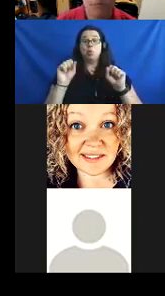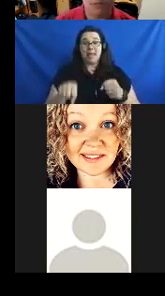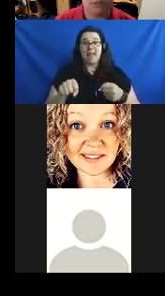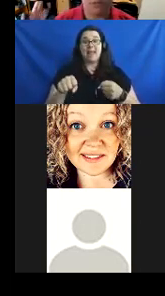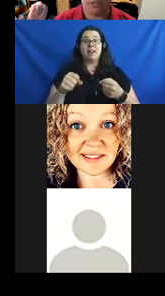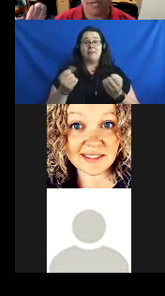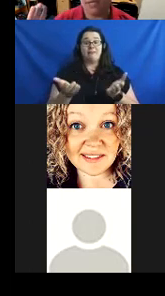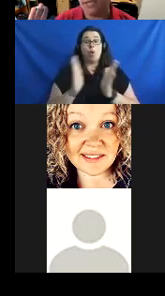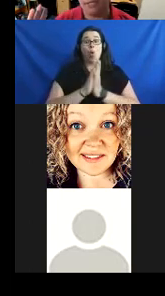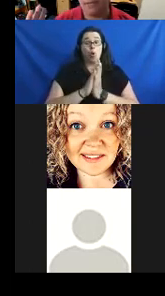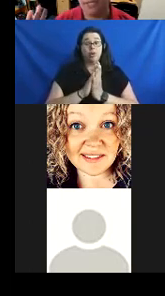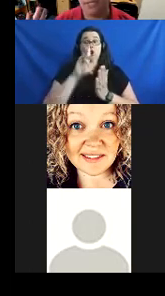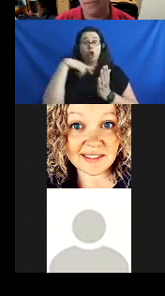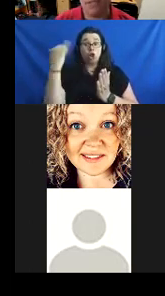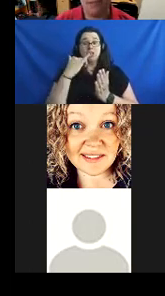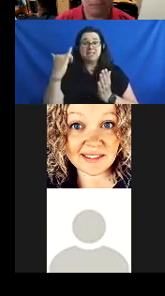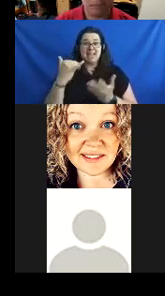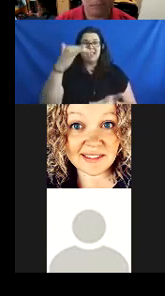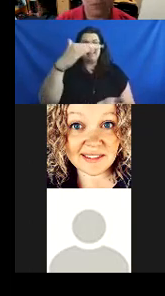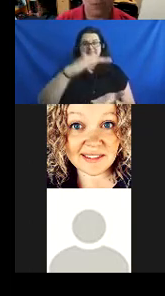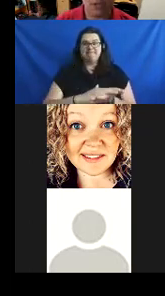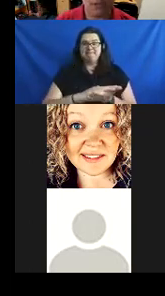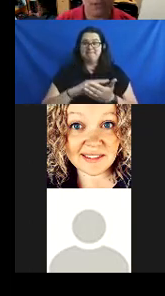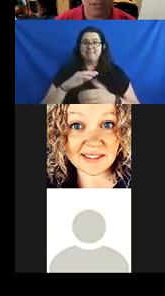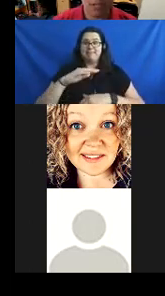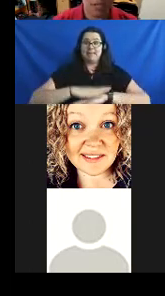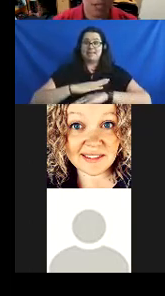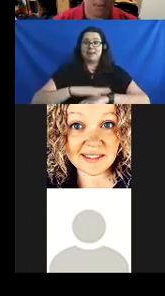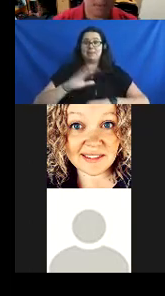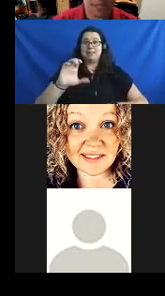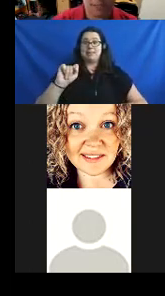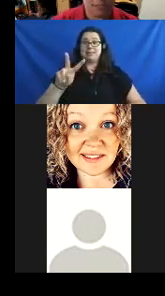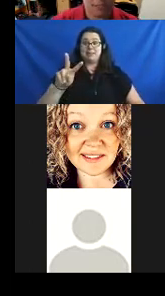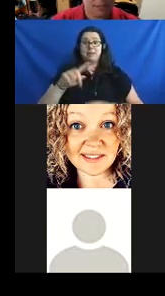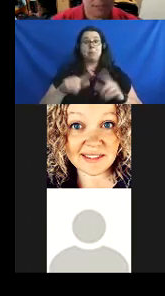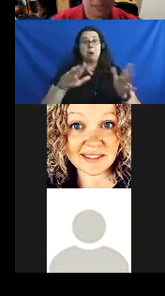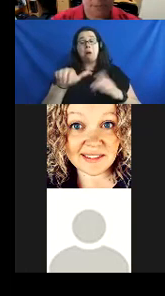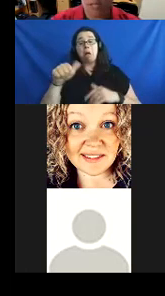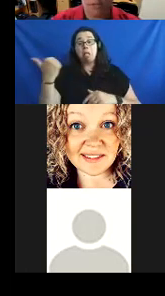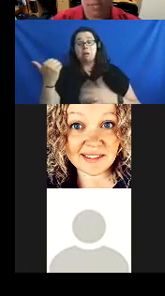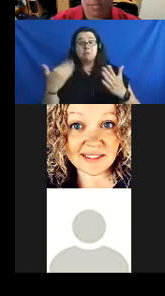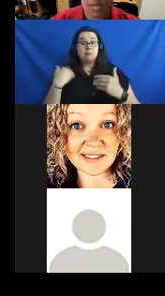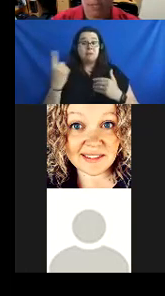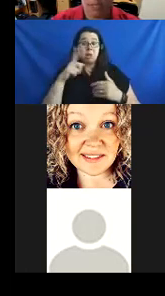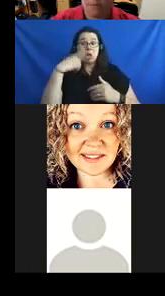WILL LOOK LIKE A DESKTOP CCTV. MAYBE IT HAS SOMETHING THAT LOOKS LIKE A TABLET THAT FOLDS